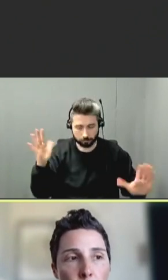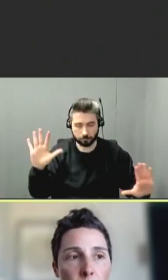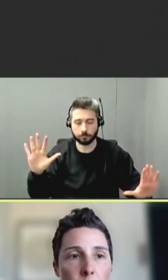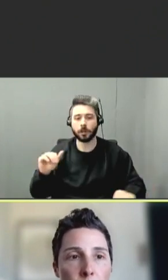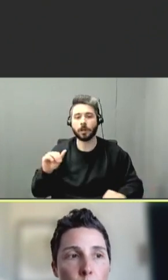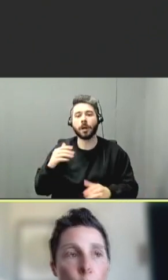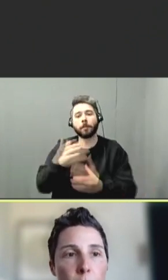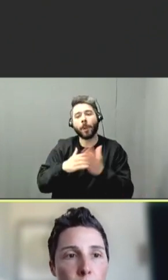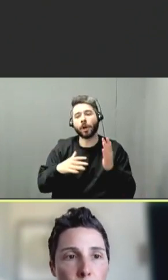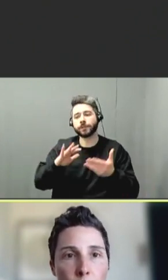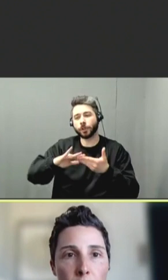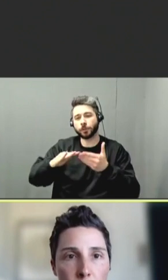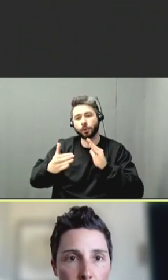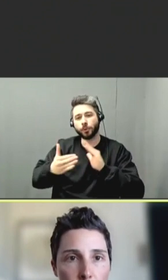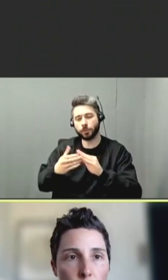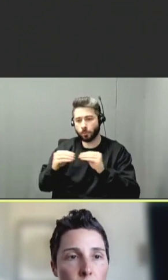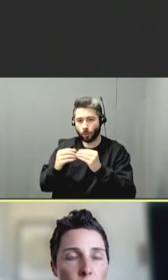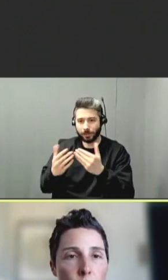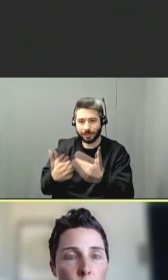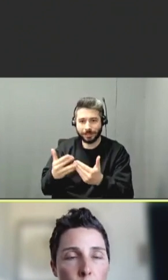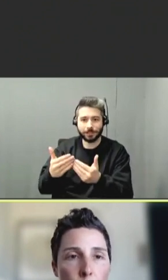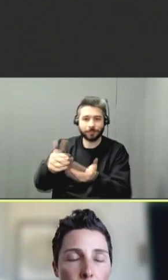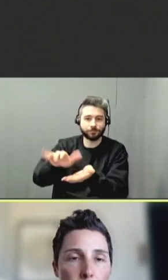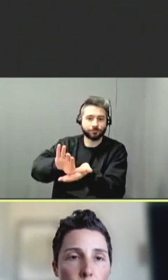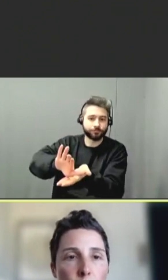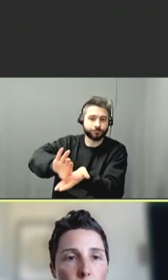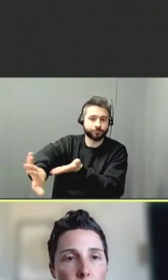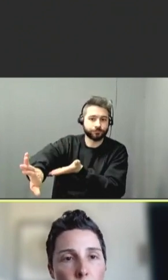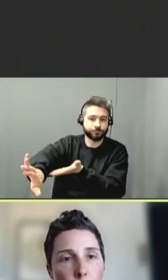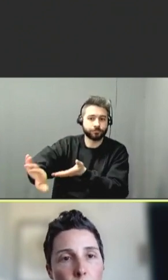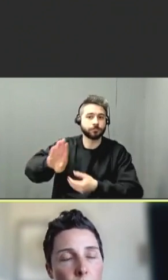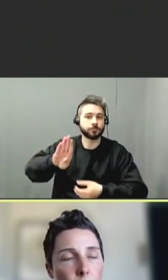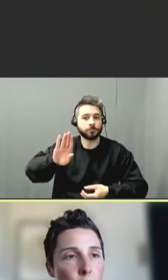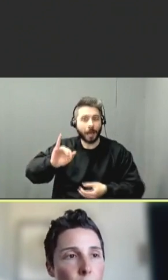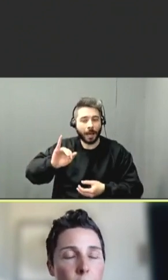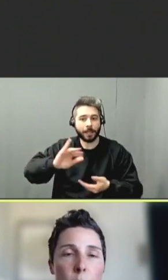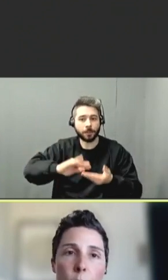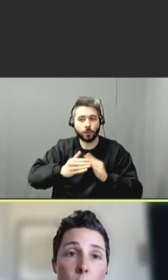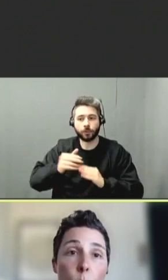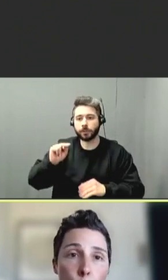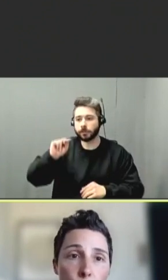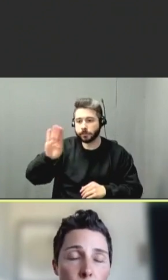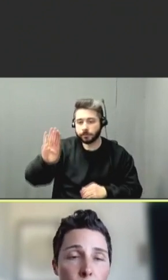easily -- more easily erased, and whether that's the bi community, nonbinary trans community, older